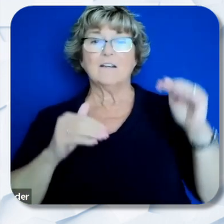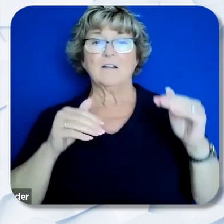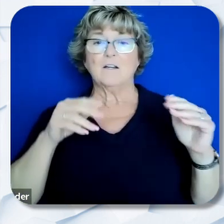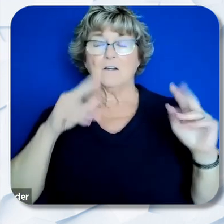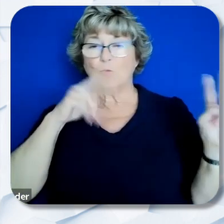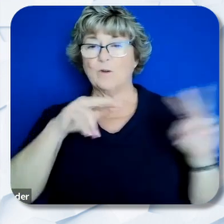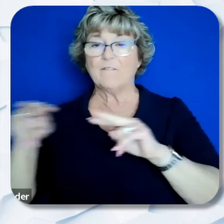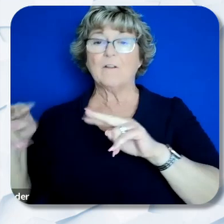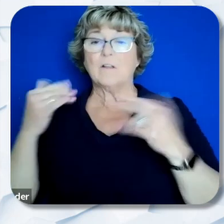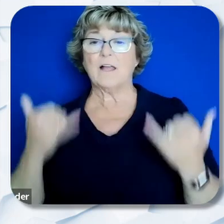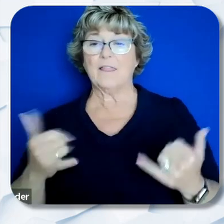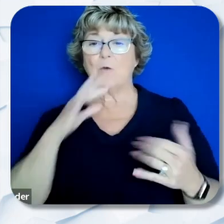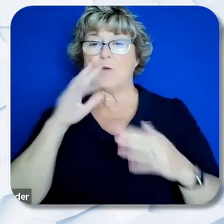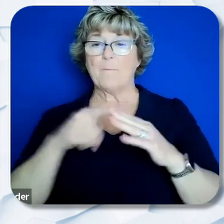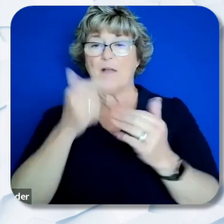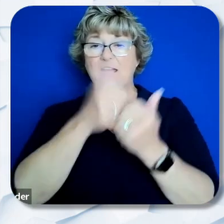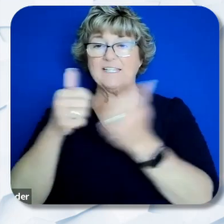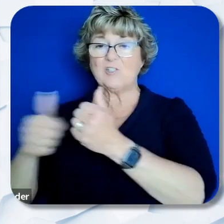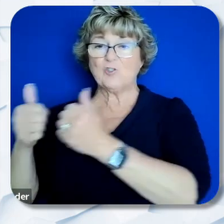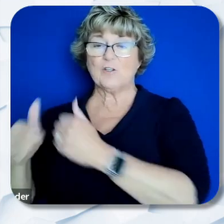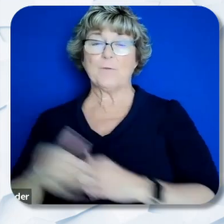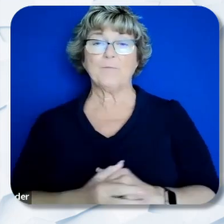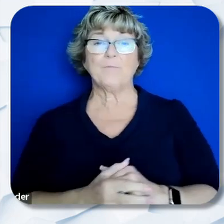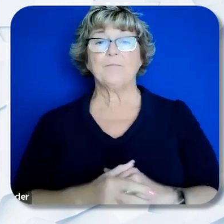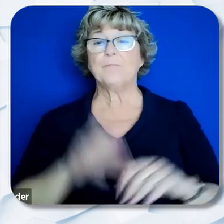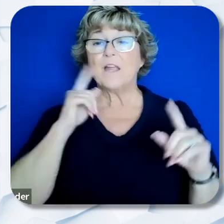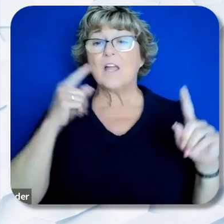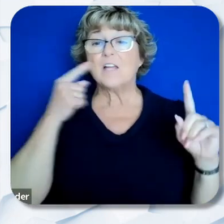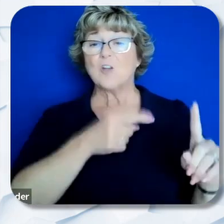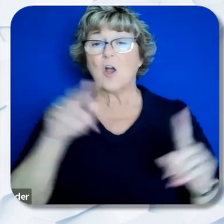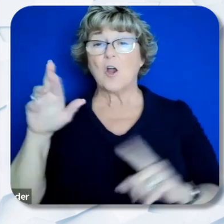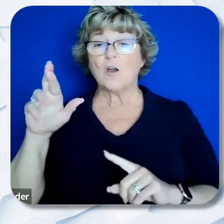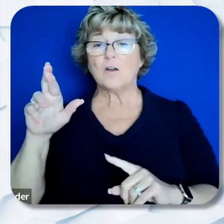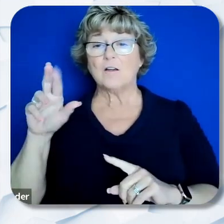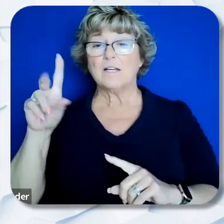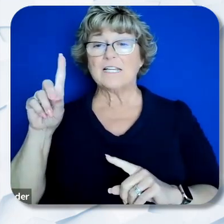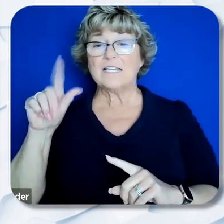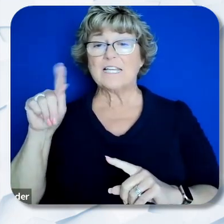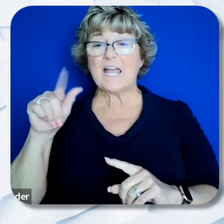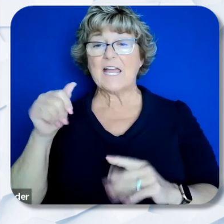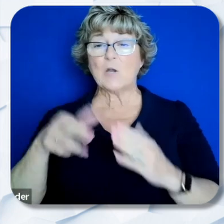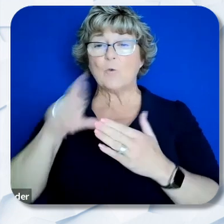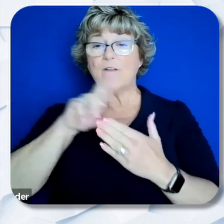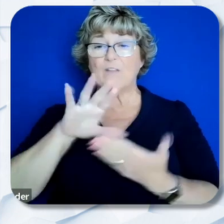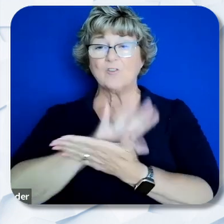go through those. There we are. Here's what the Targeted data review sheet looks like.